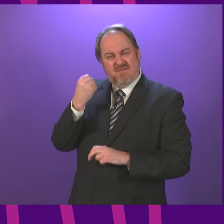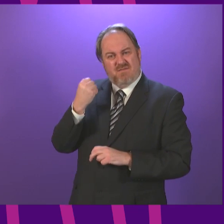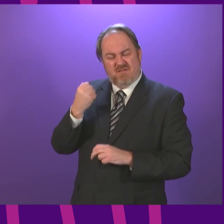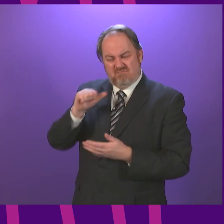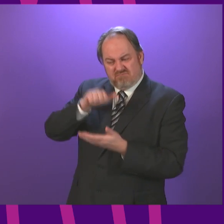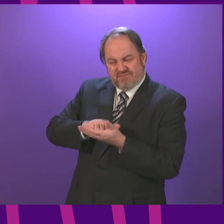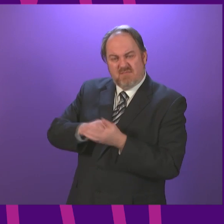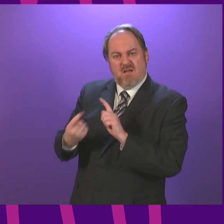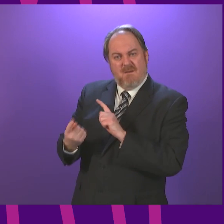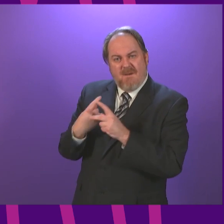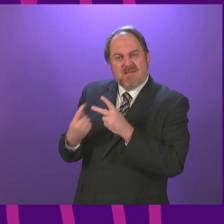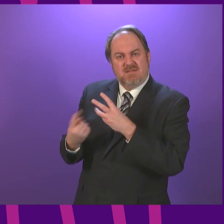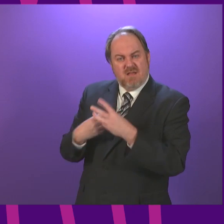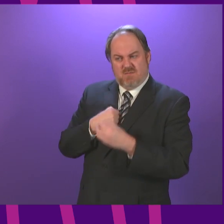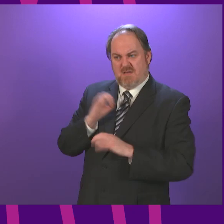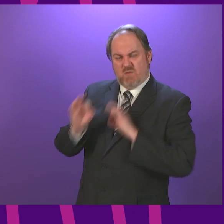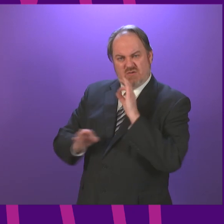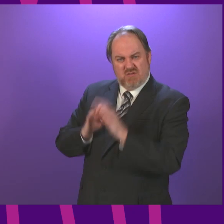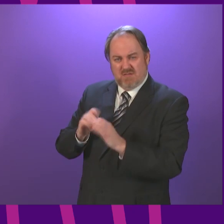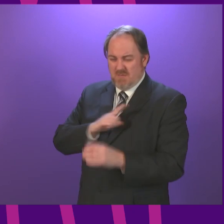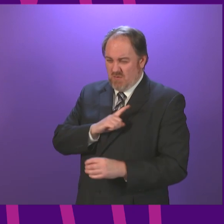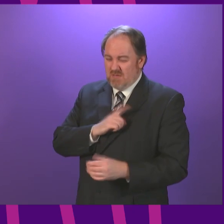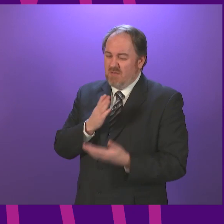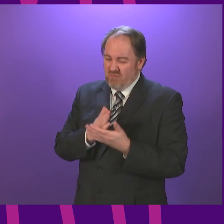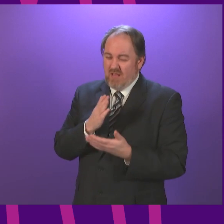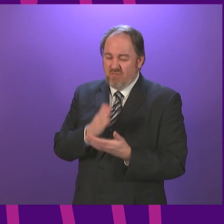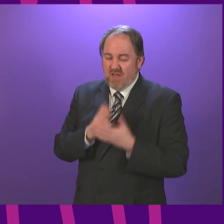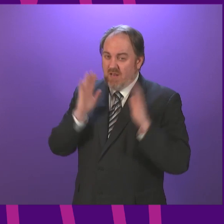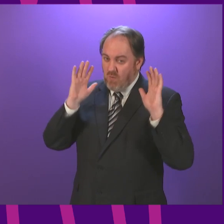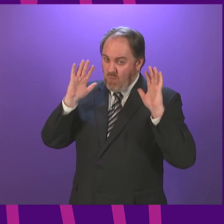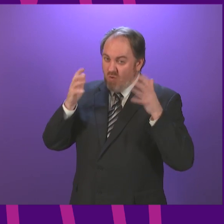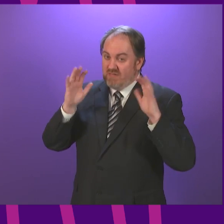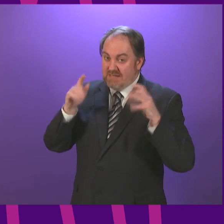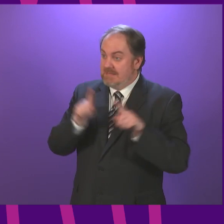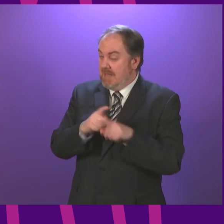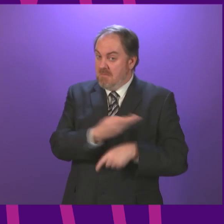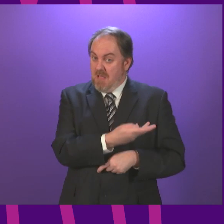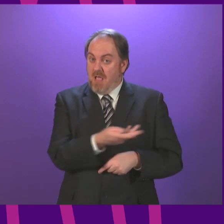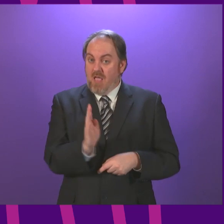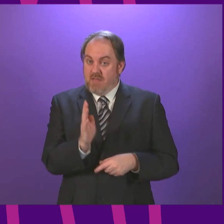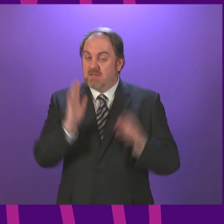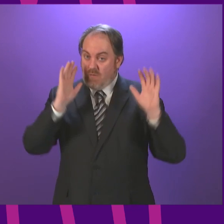My other question is about a huge worry that I and others have. We have another huge